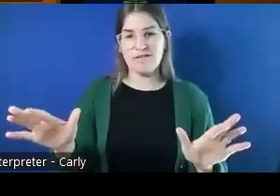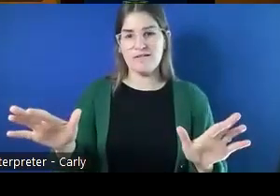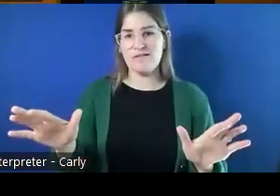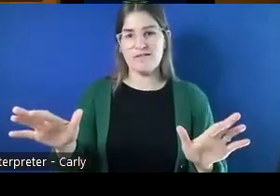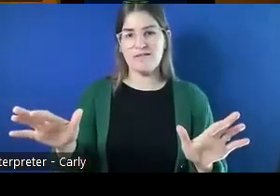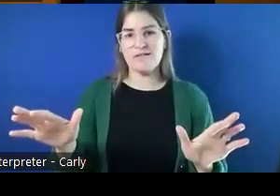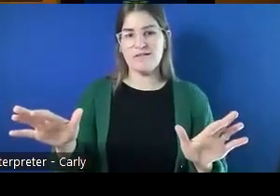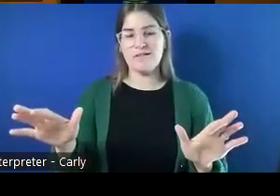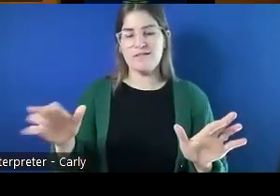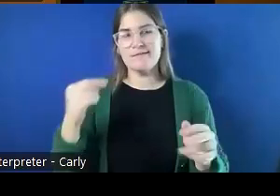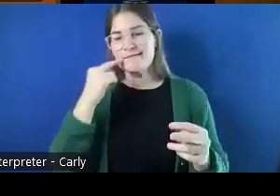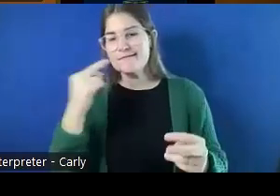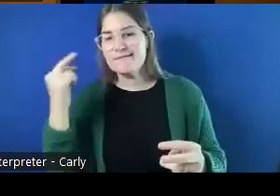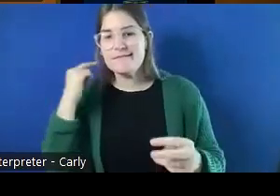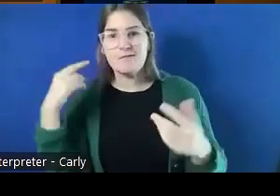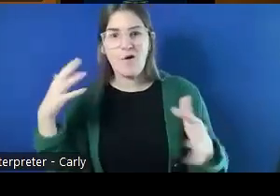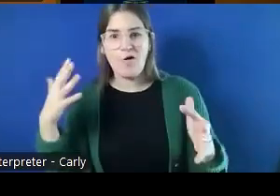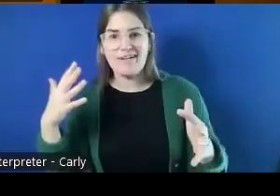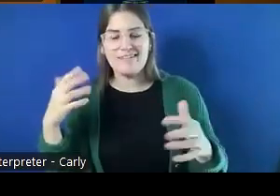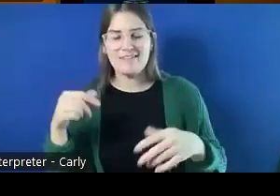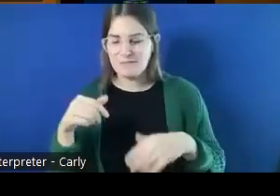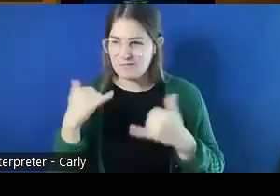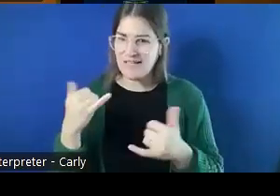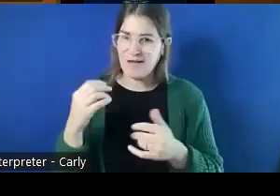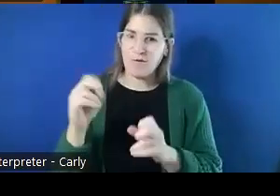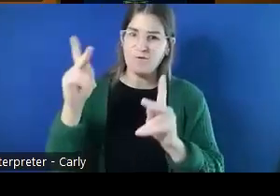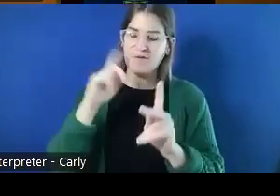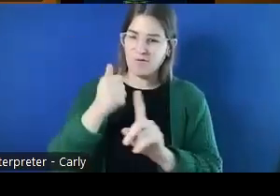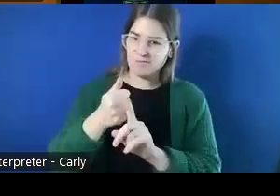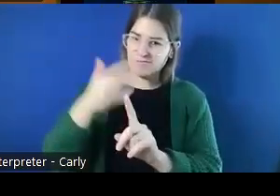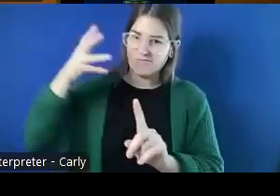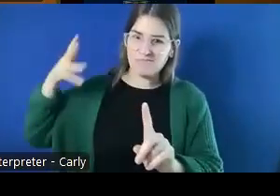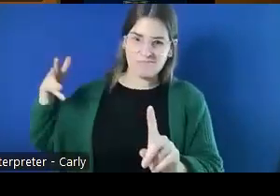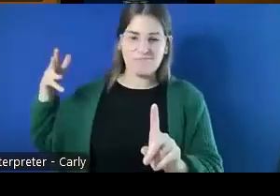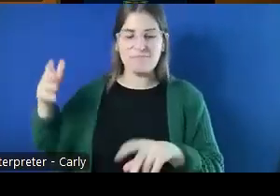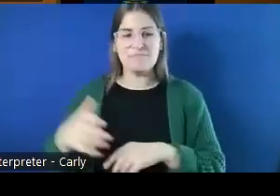going to certain memories in their lifetime um so individual Life review follows a similar structure